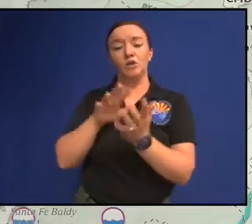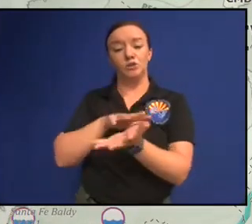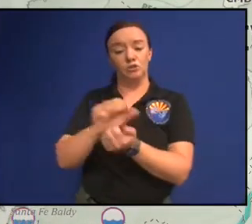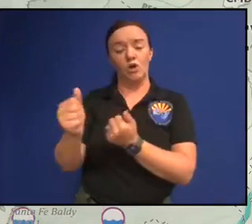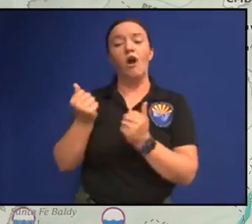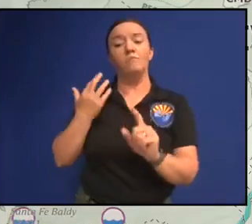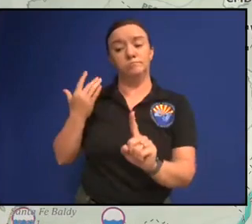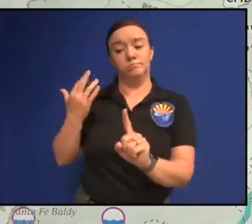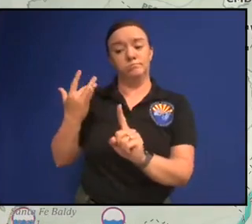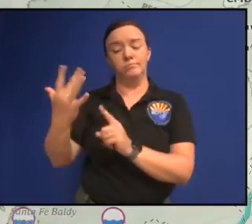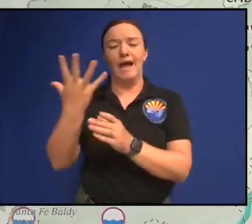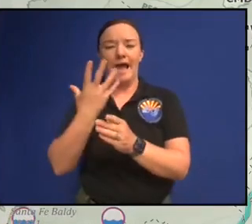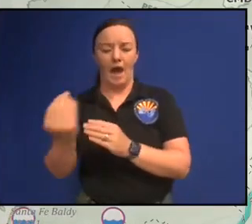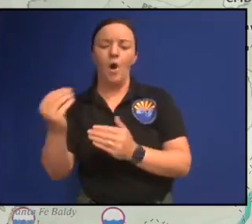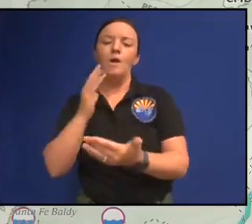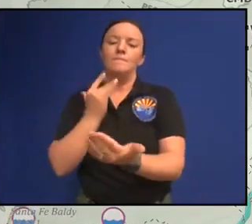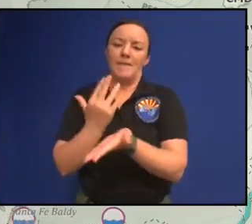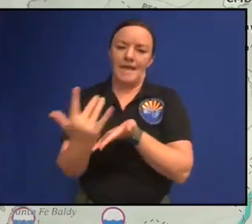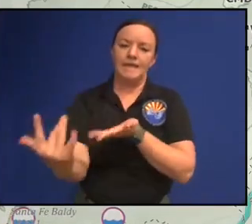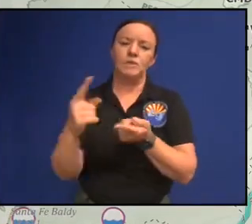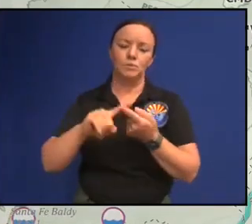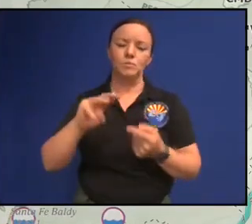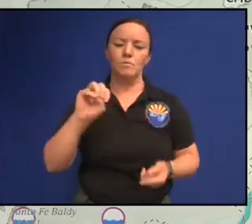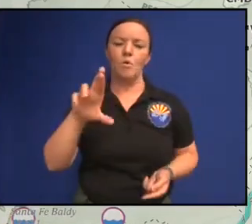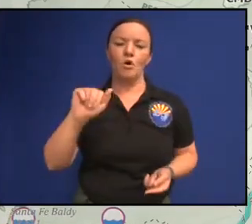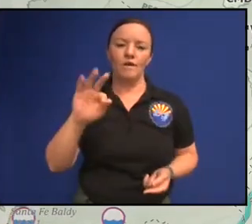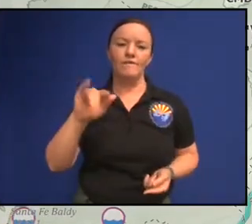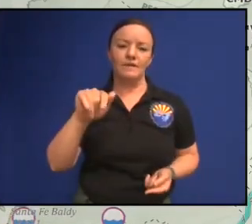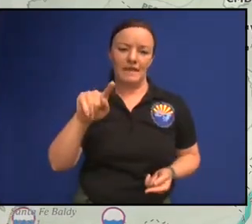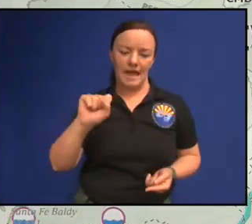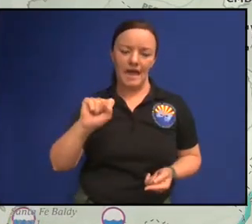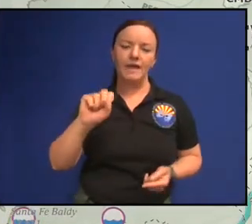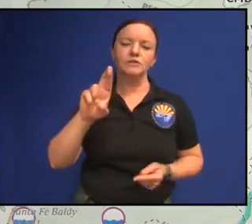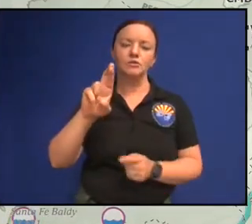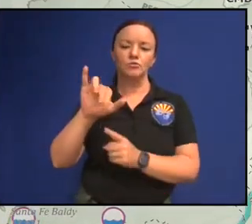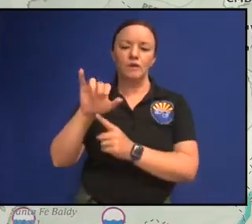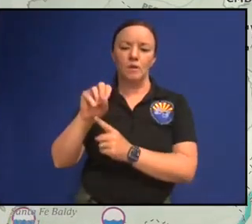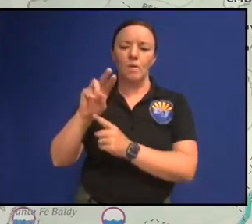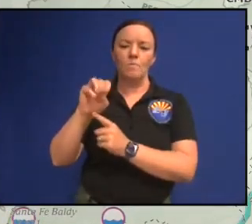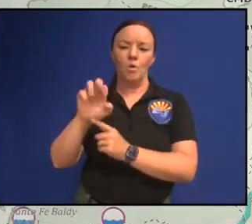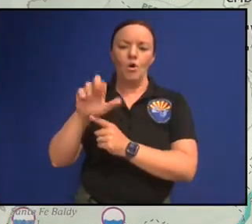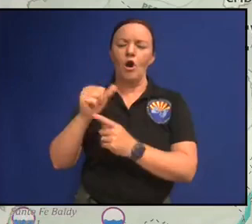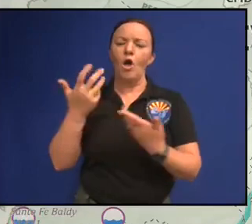ALREADY IN PLACE. THAT IS WHAT JOHN WAS TALKING ABOUT WITH THE CHECK LINE.